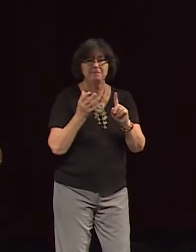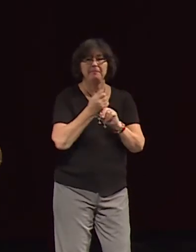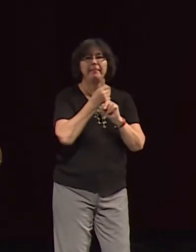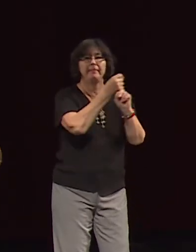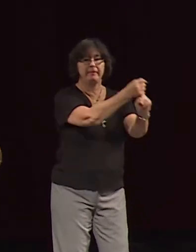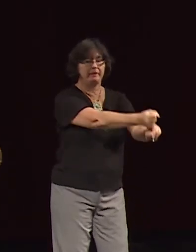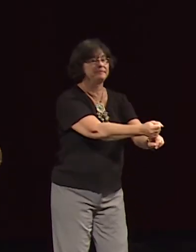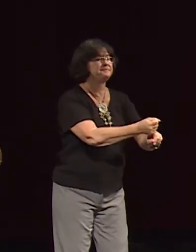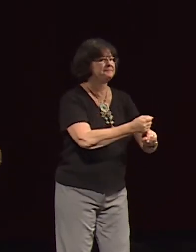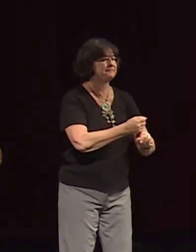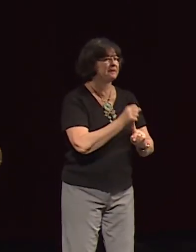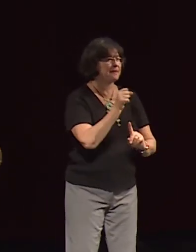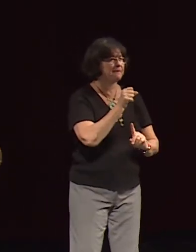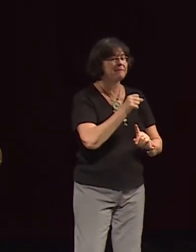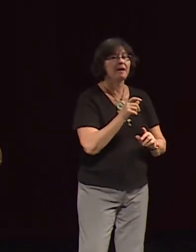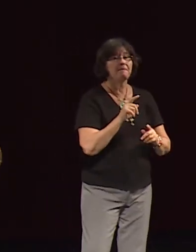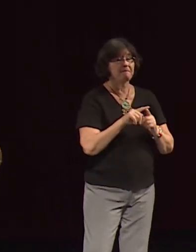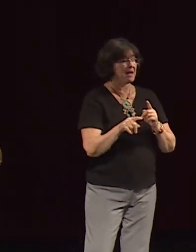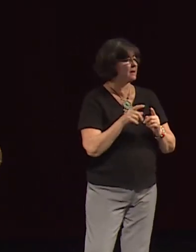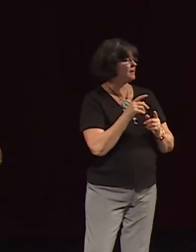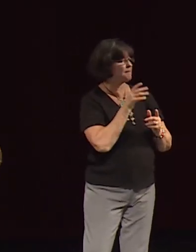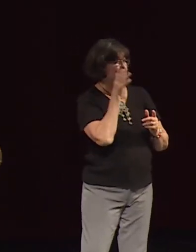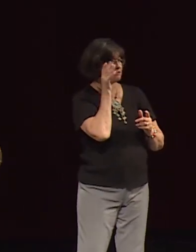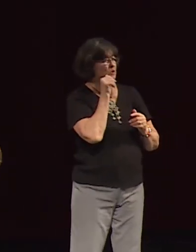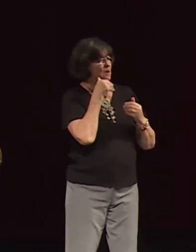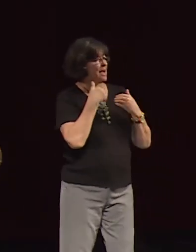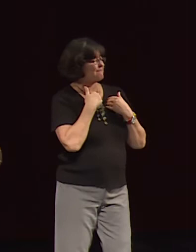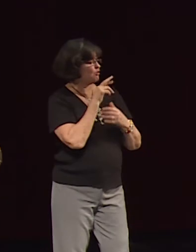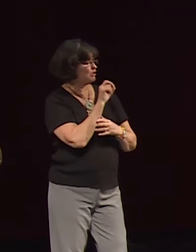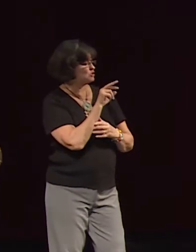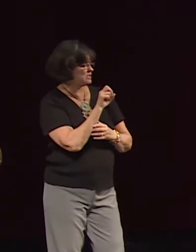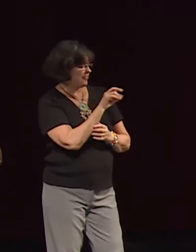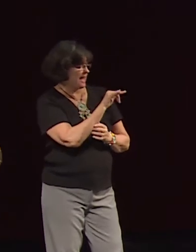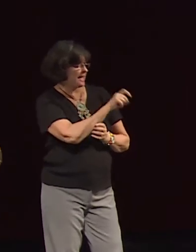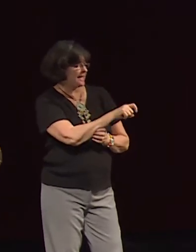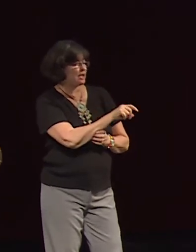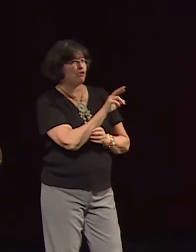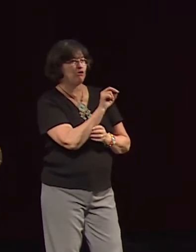Because many parents who are undocumented are afraid of retribution,